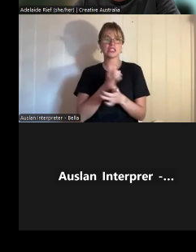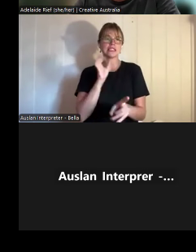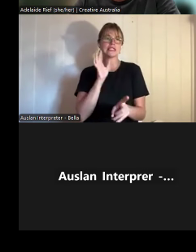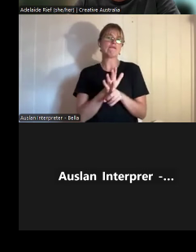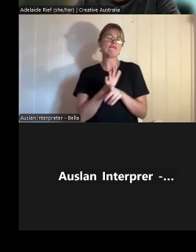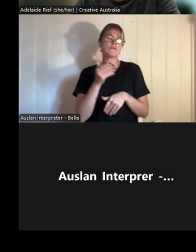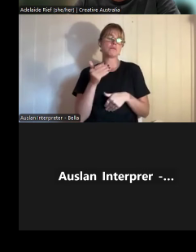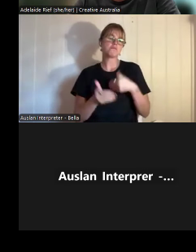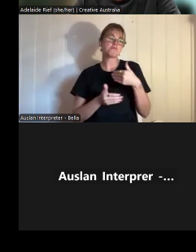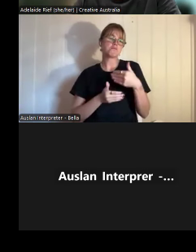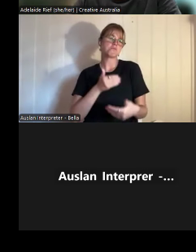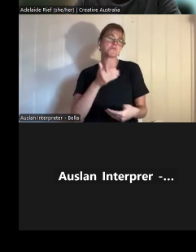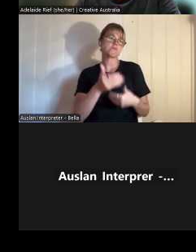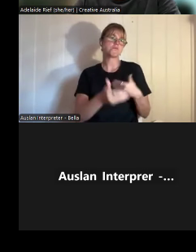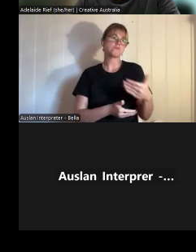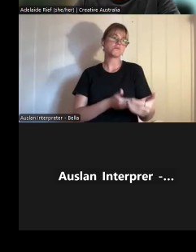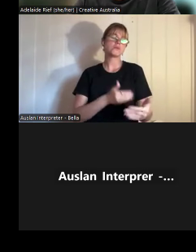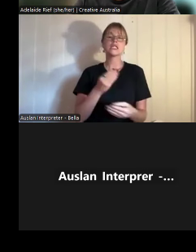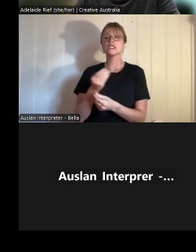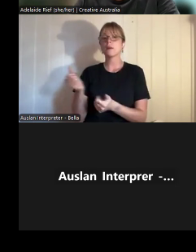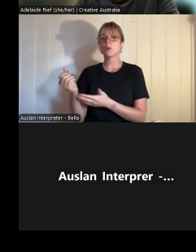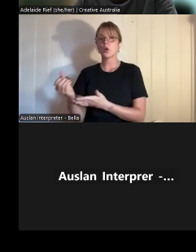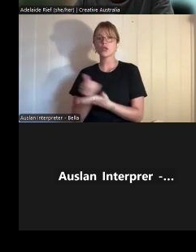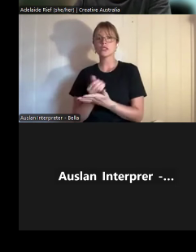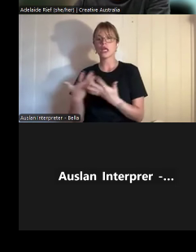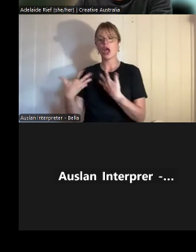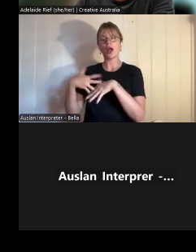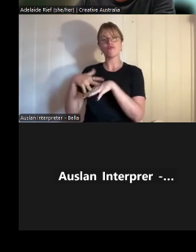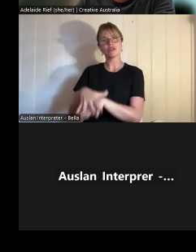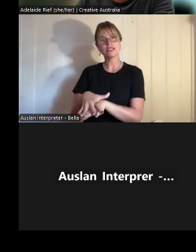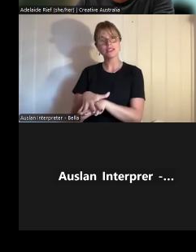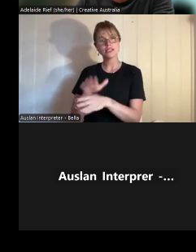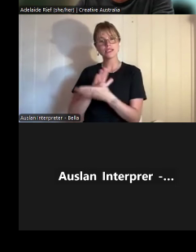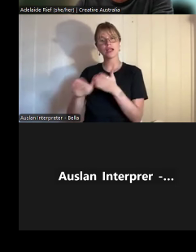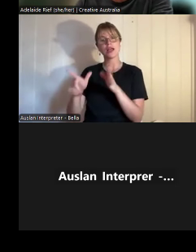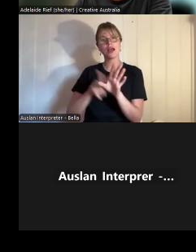go at your own speed. Some of them are hybrid courses, so there's some self paced content and